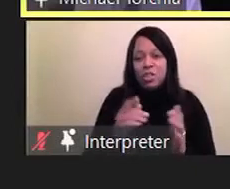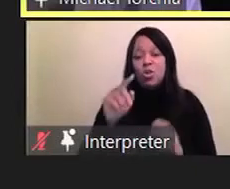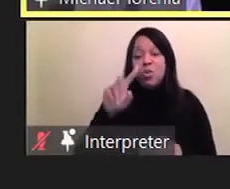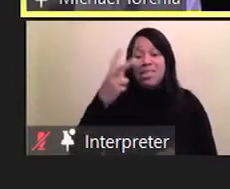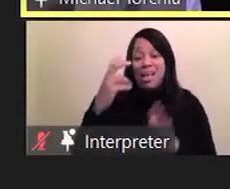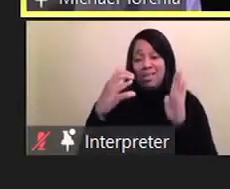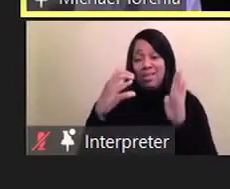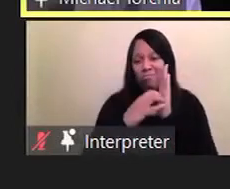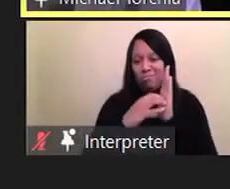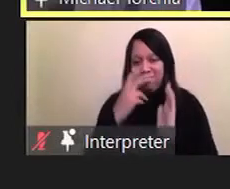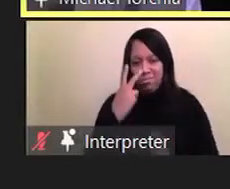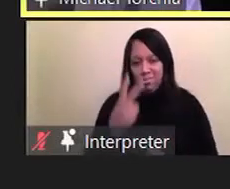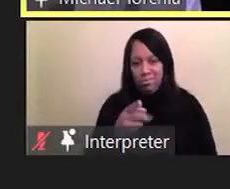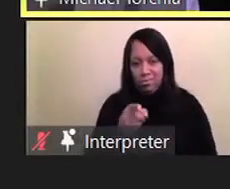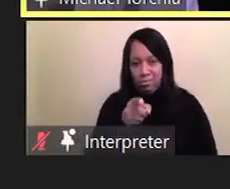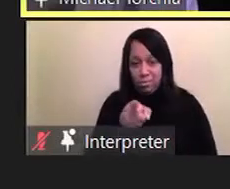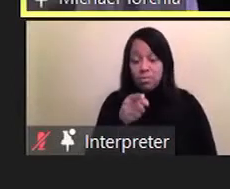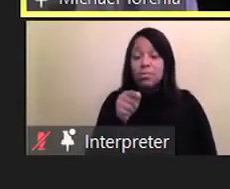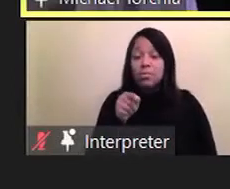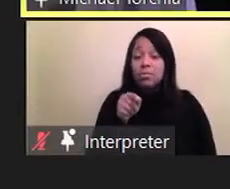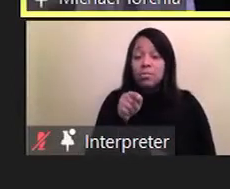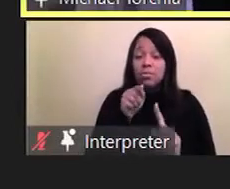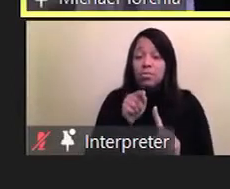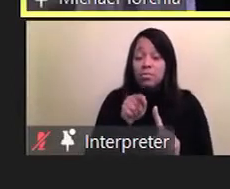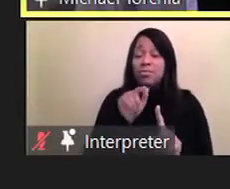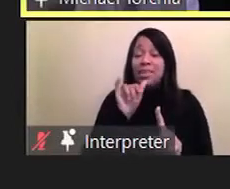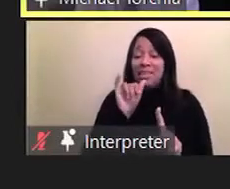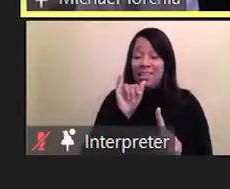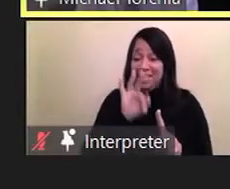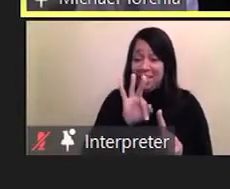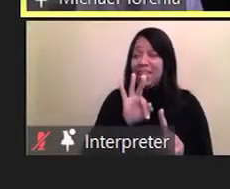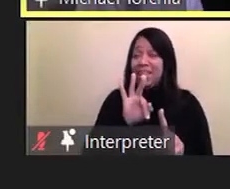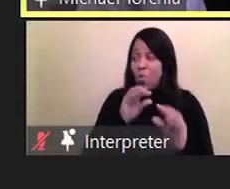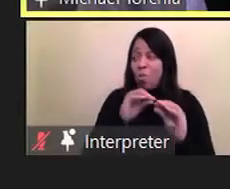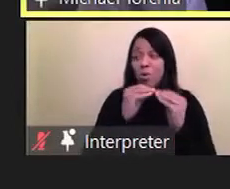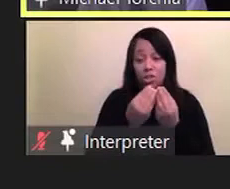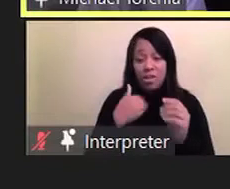You count it if it has 15 or more employees for each working